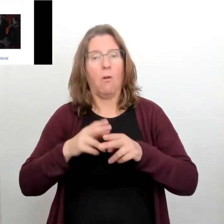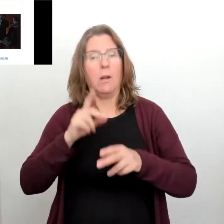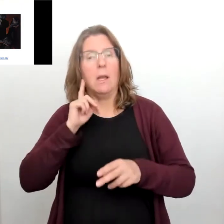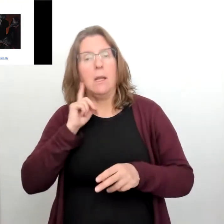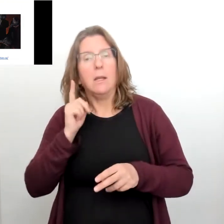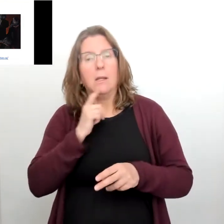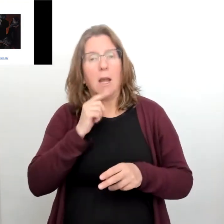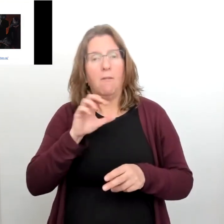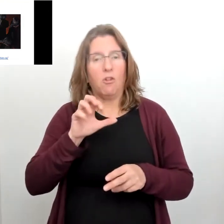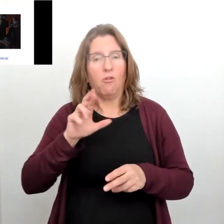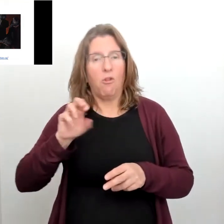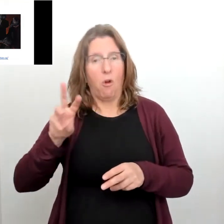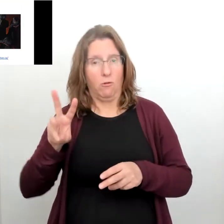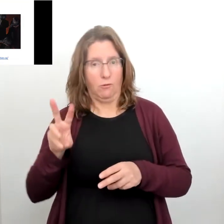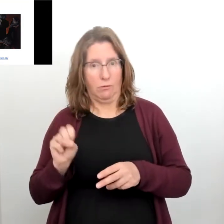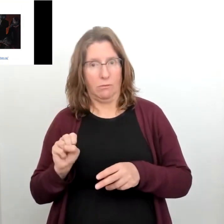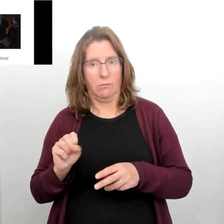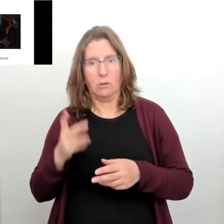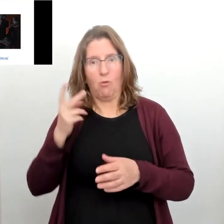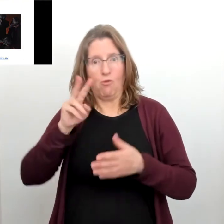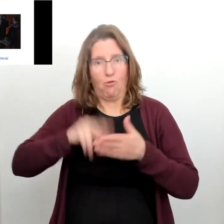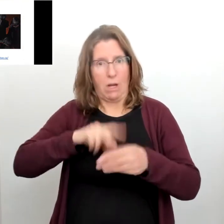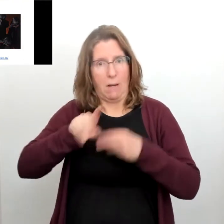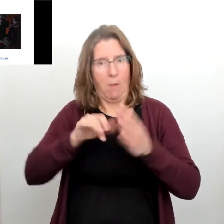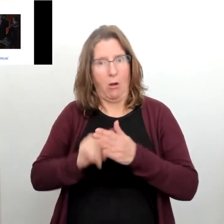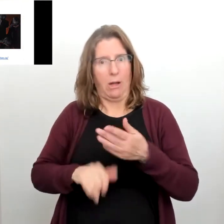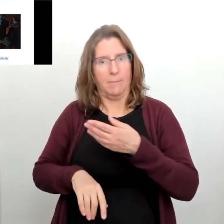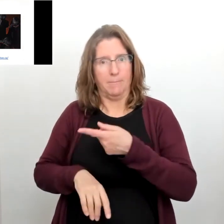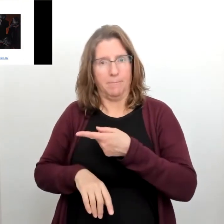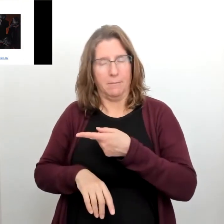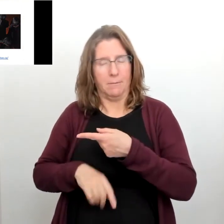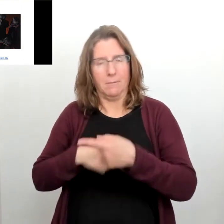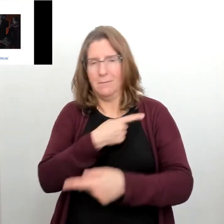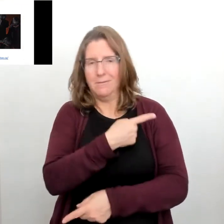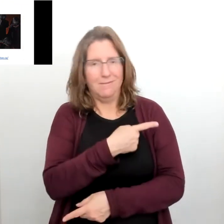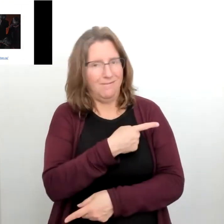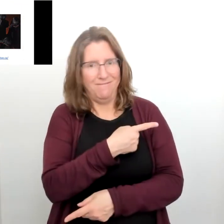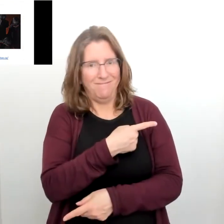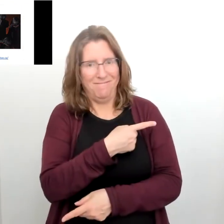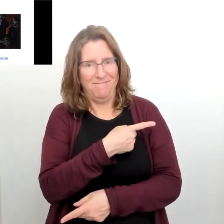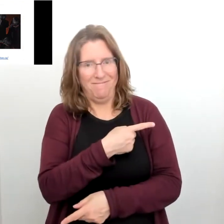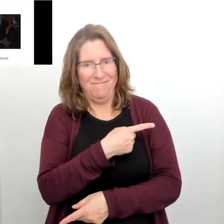In my program we created the play "Deaf Crows." The link is on the slide over here. No, over there.